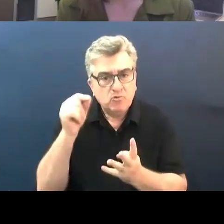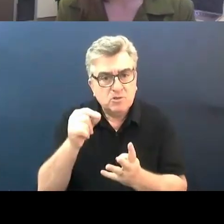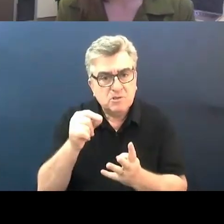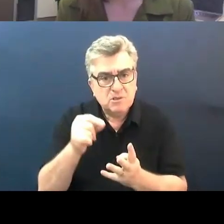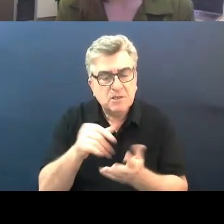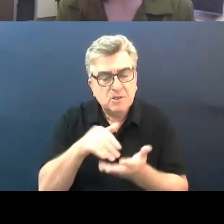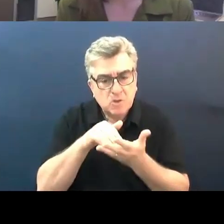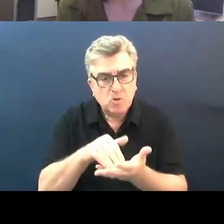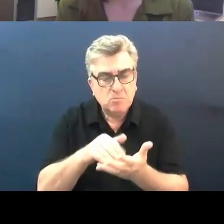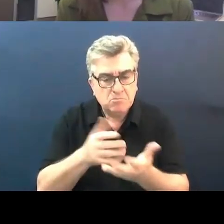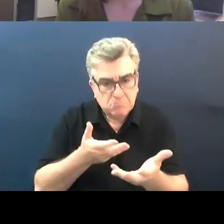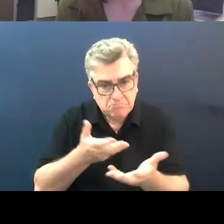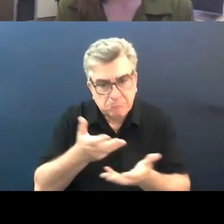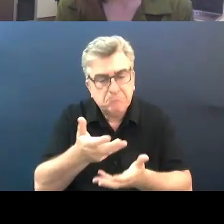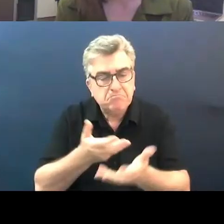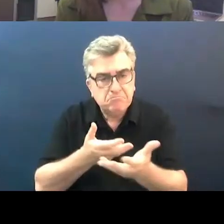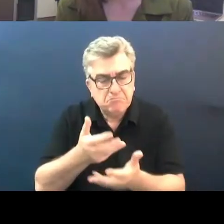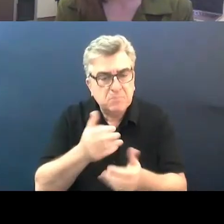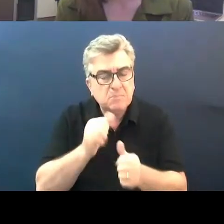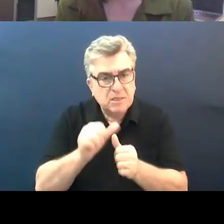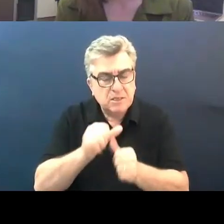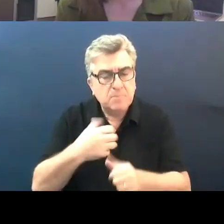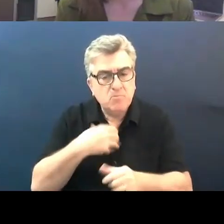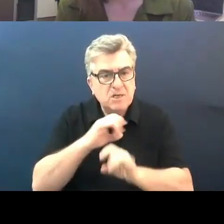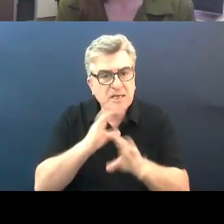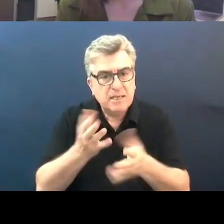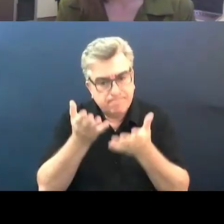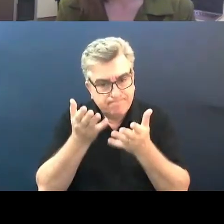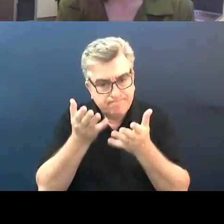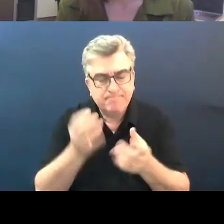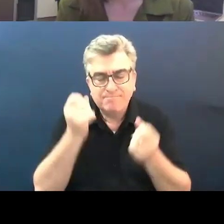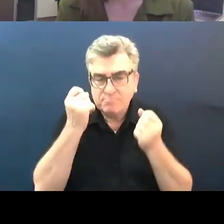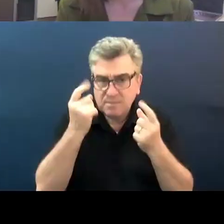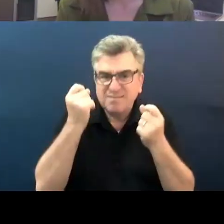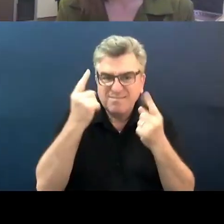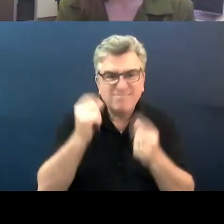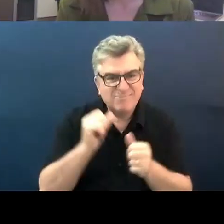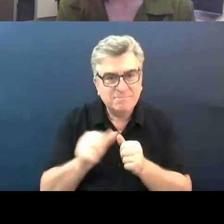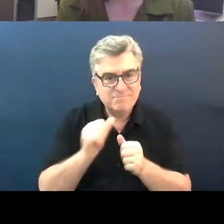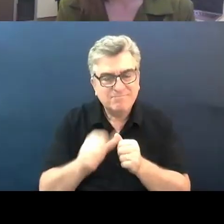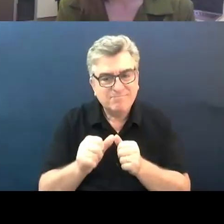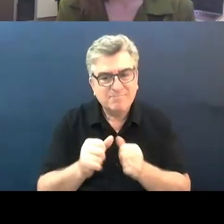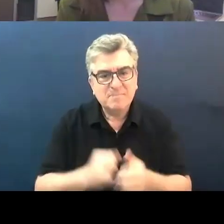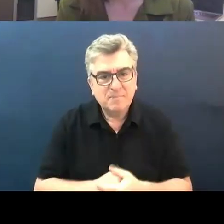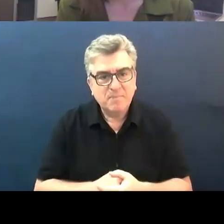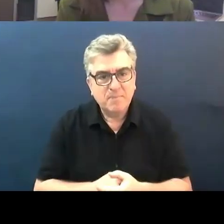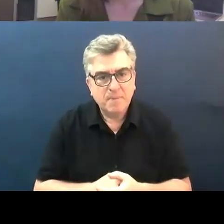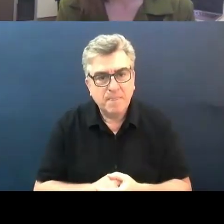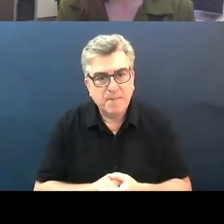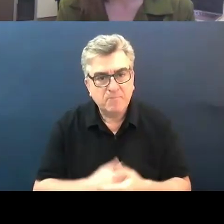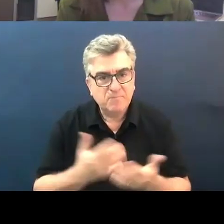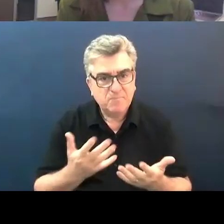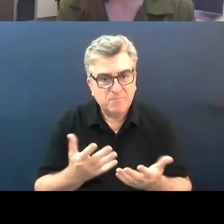so professionals can understand the way they communicate towards you.